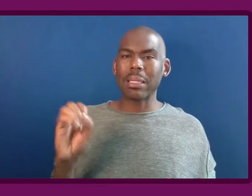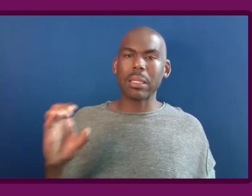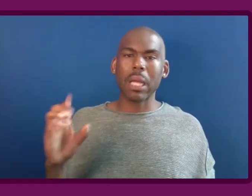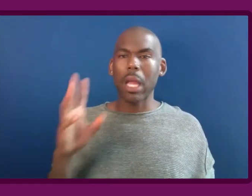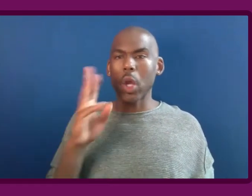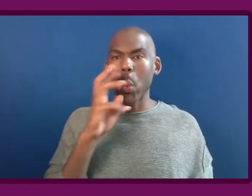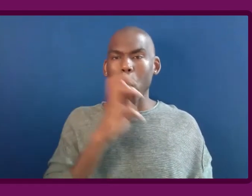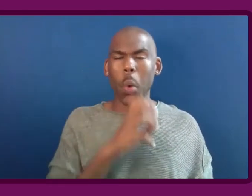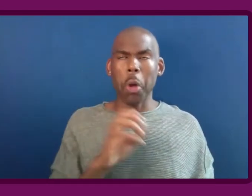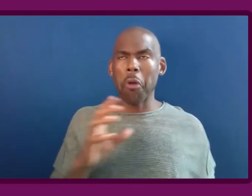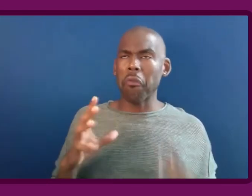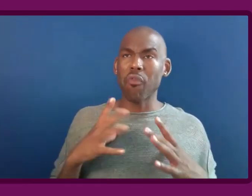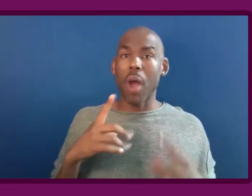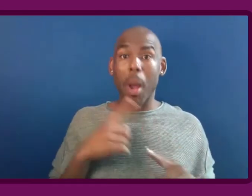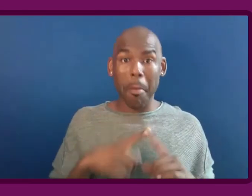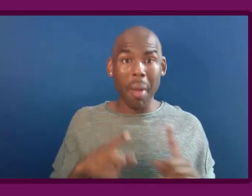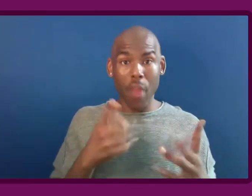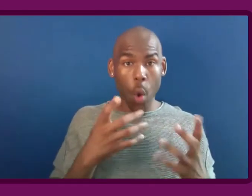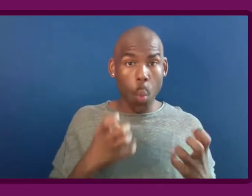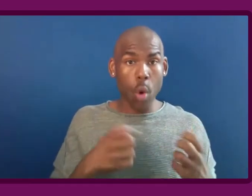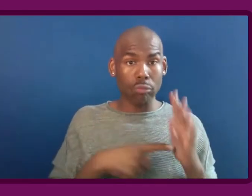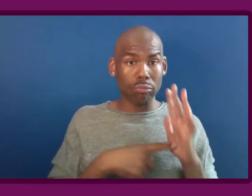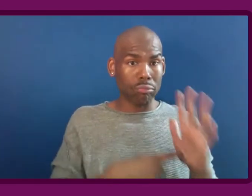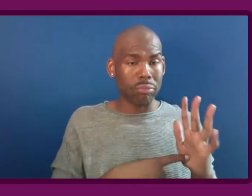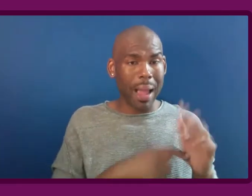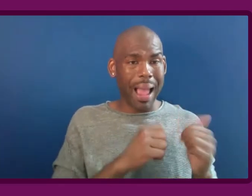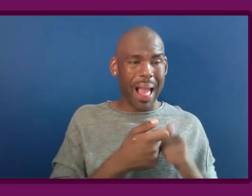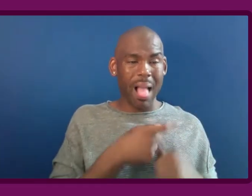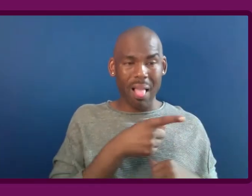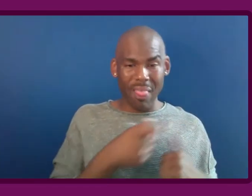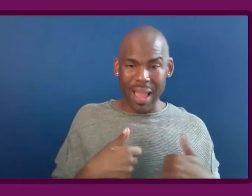"okay." But if the narrative was, "I want to portray the reality of how they live